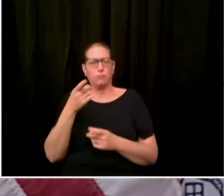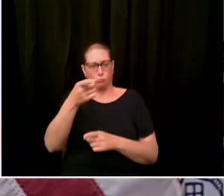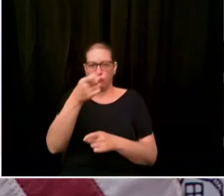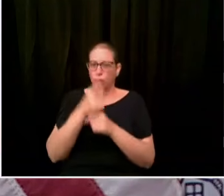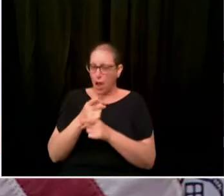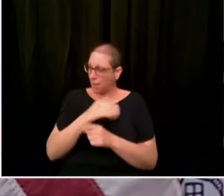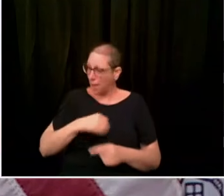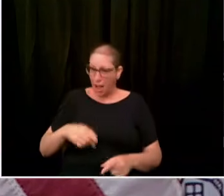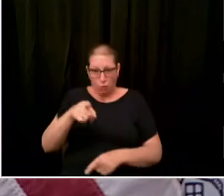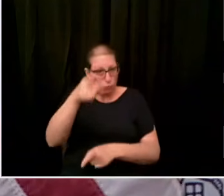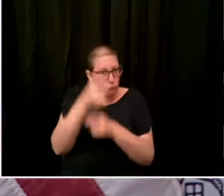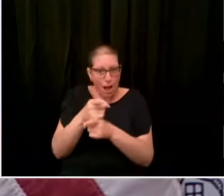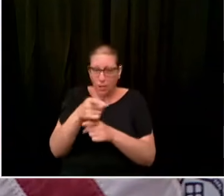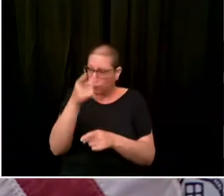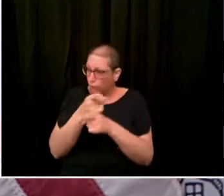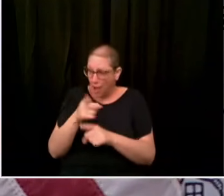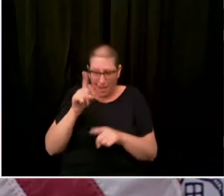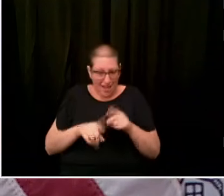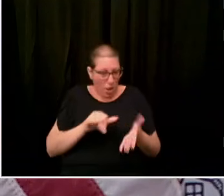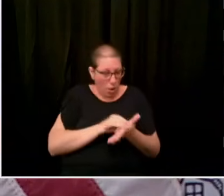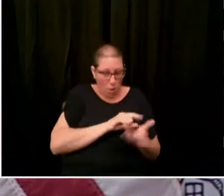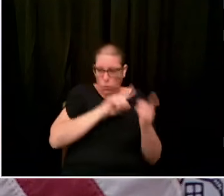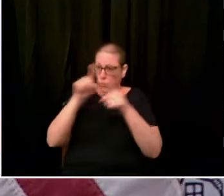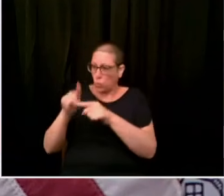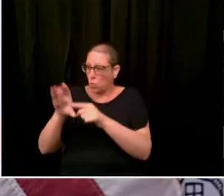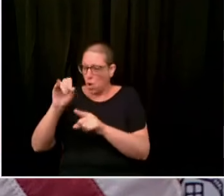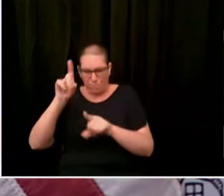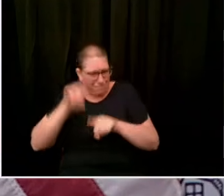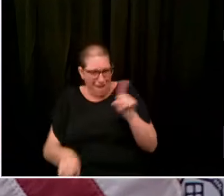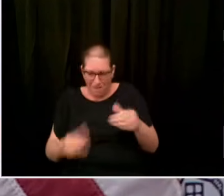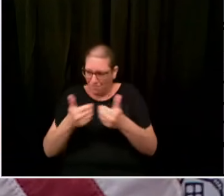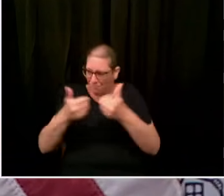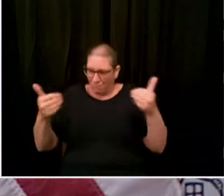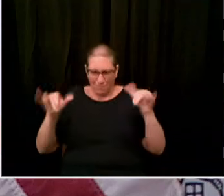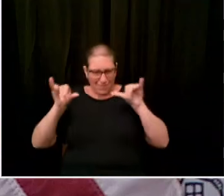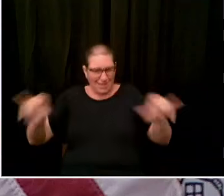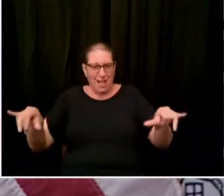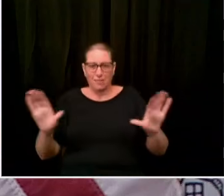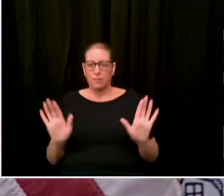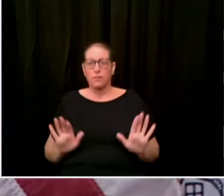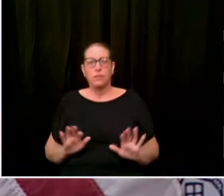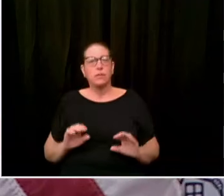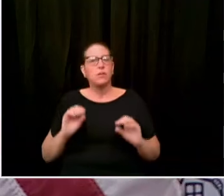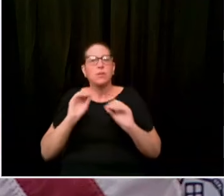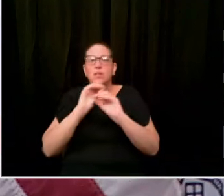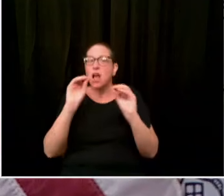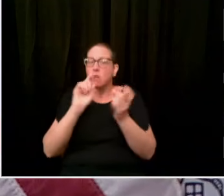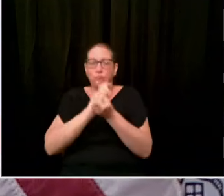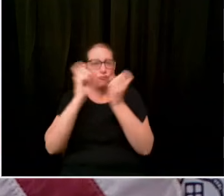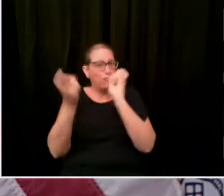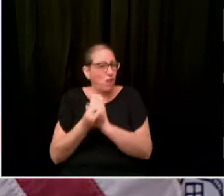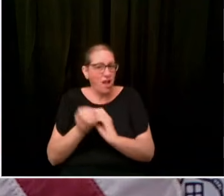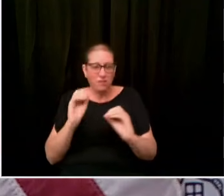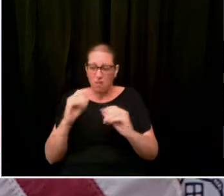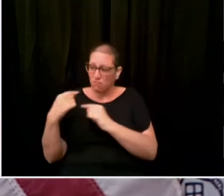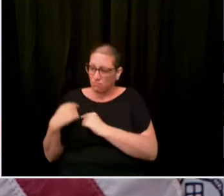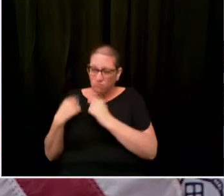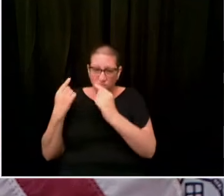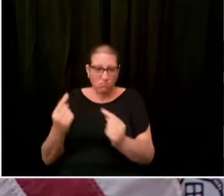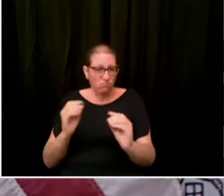RIGHT. THE POINT IS NOTHING'S CHANGED IN THE STATUS OF NEW YORK CITY IN THE LAST FEW WEEKS.